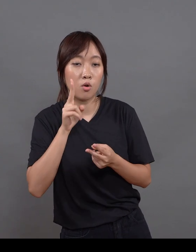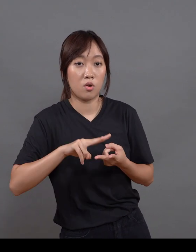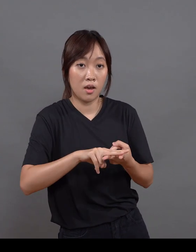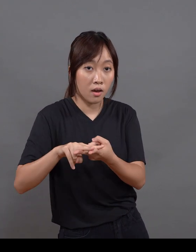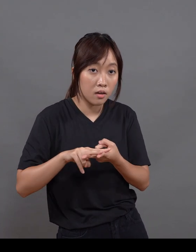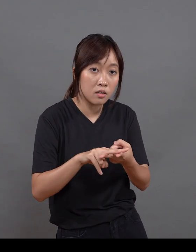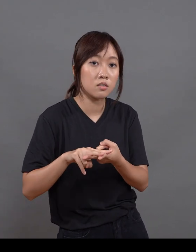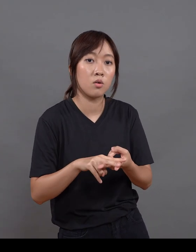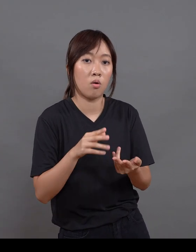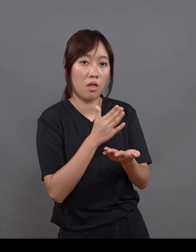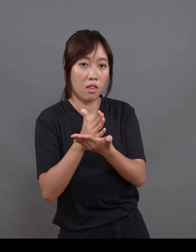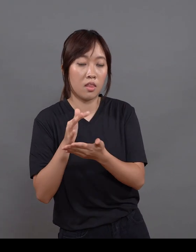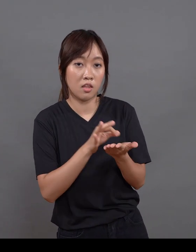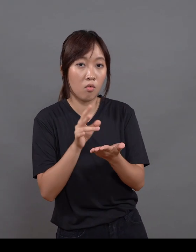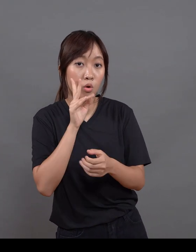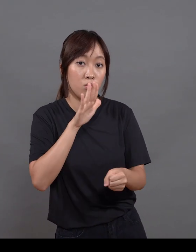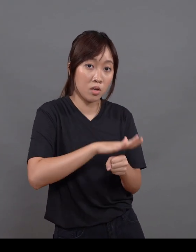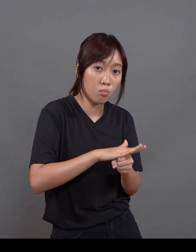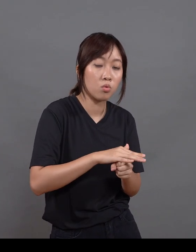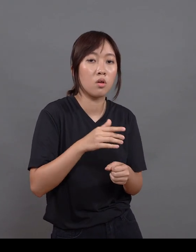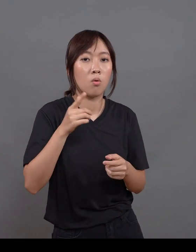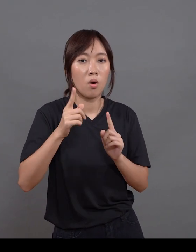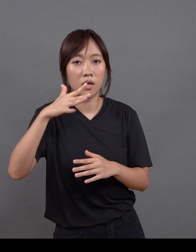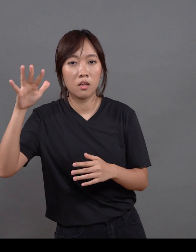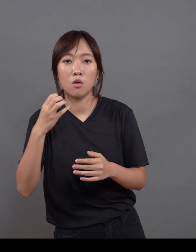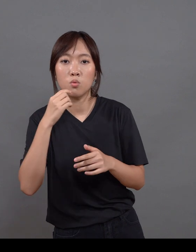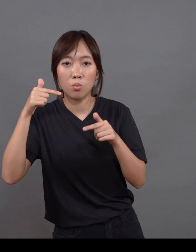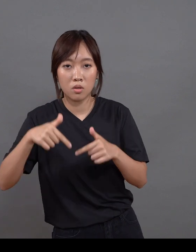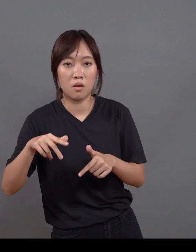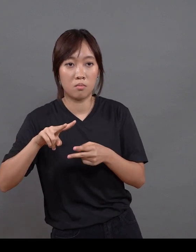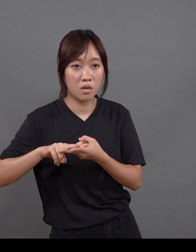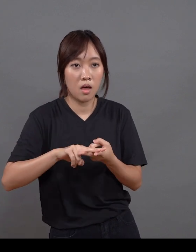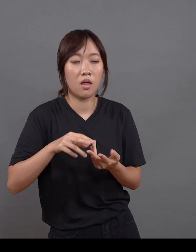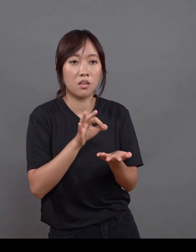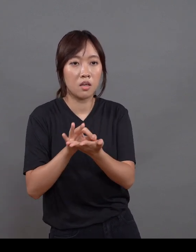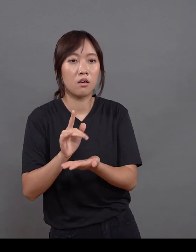including Japan and Southeast Asia